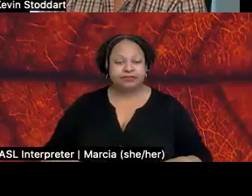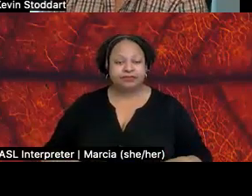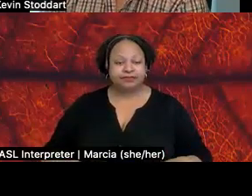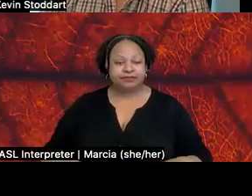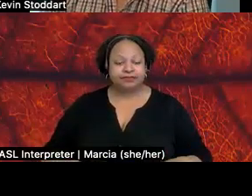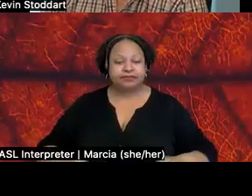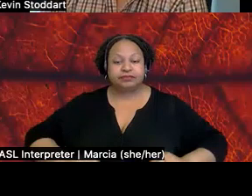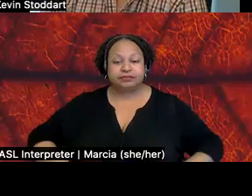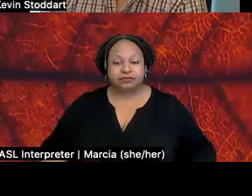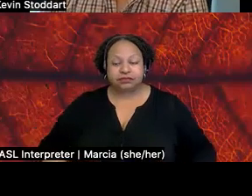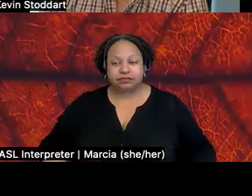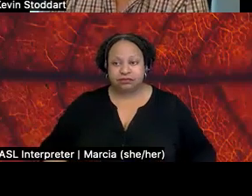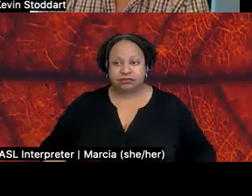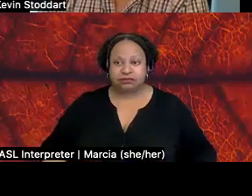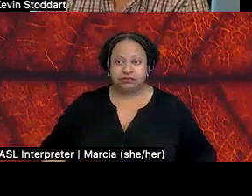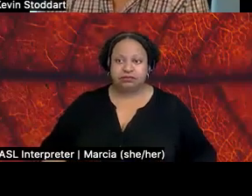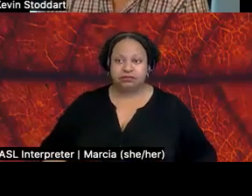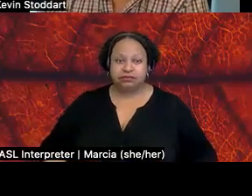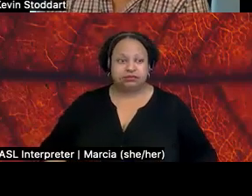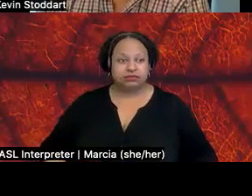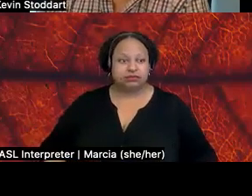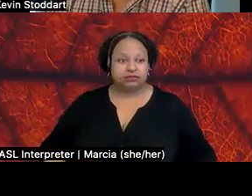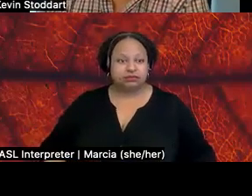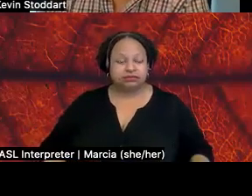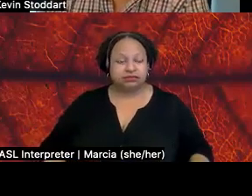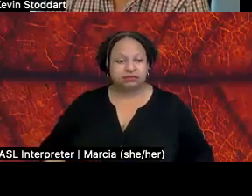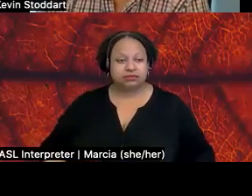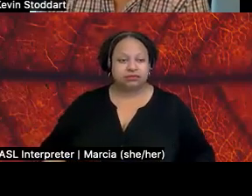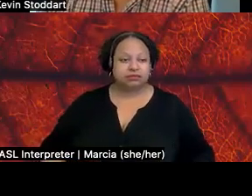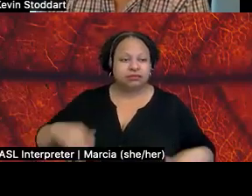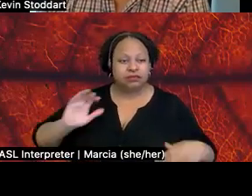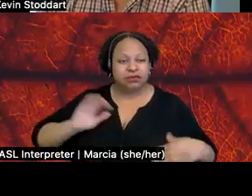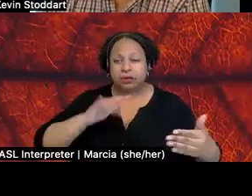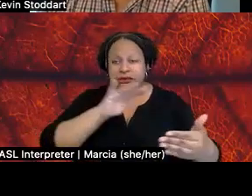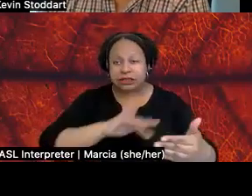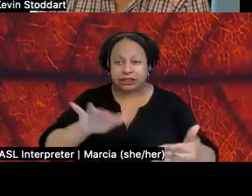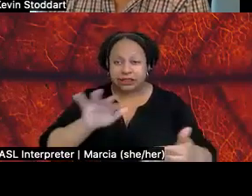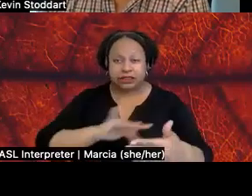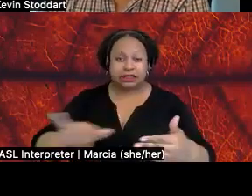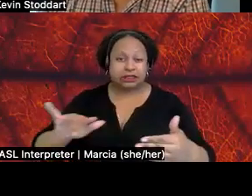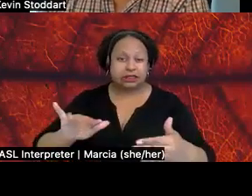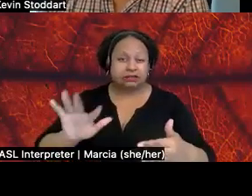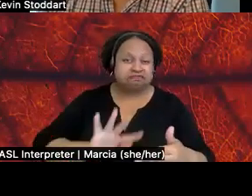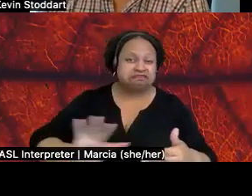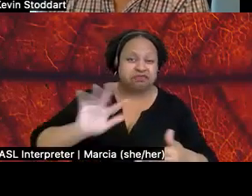So, in our study, almost 12 years ago, we looked